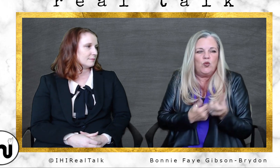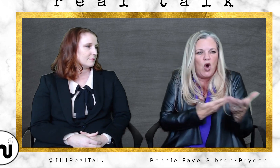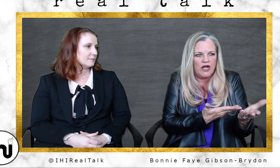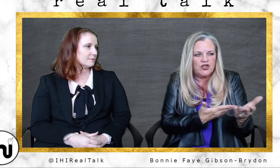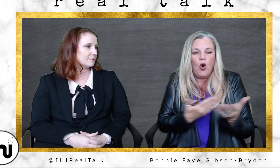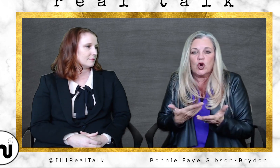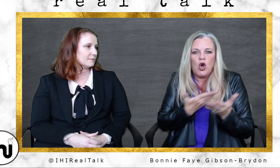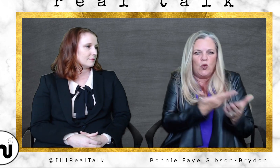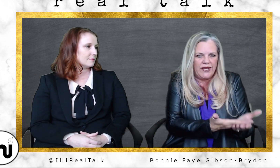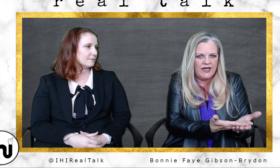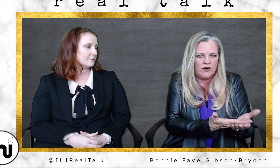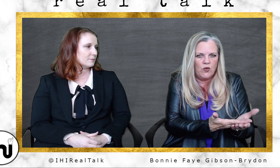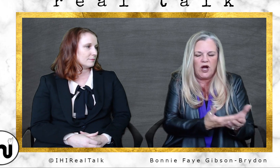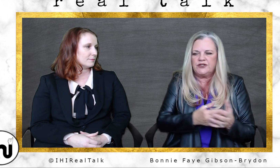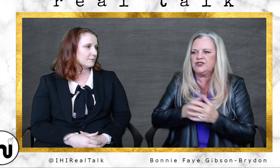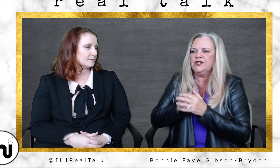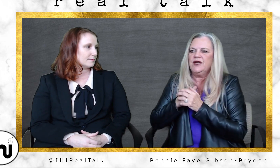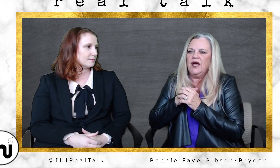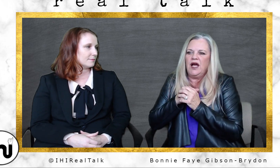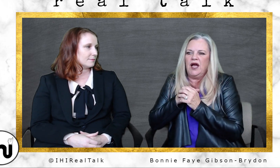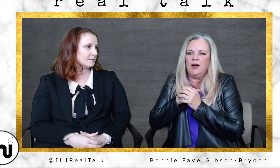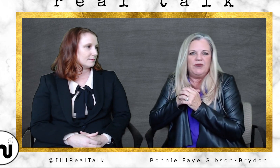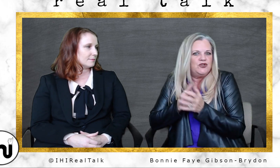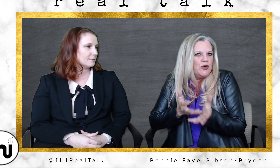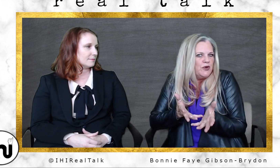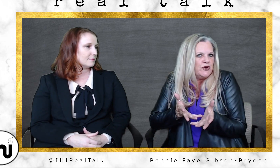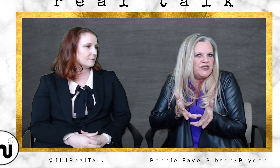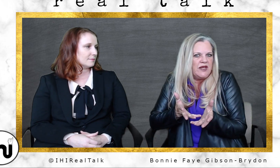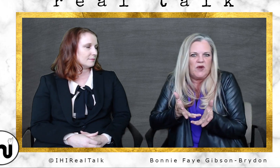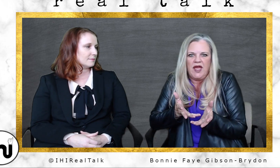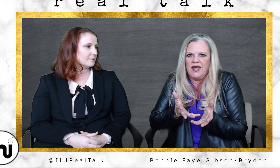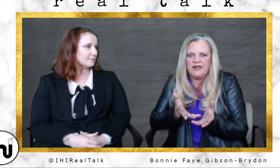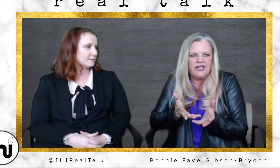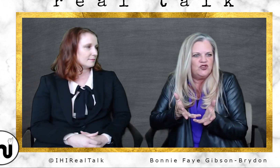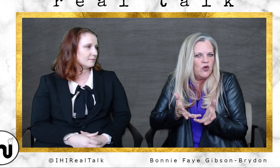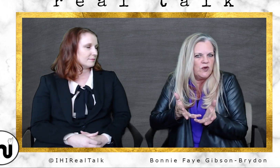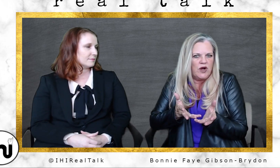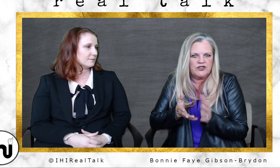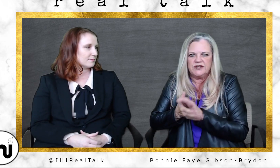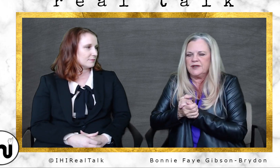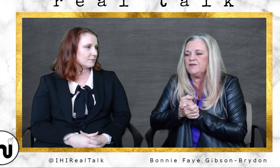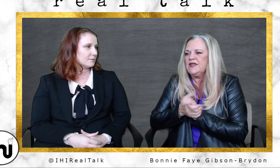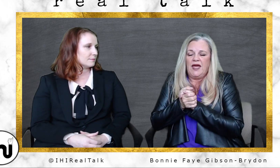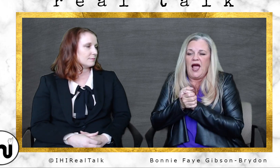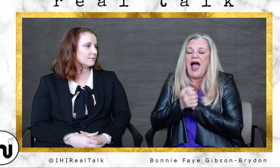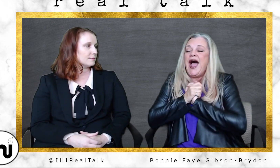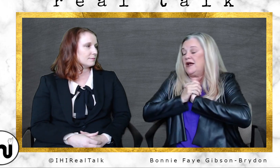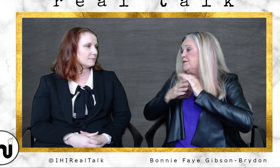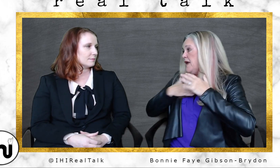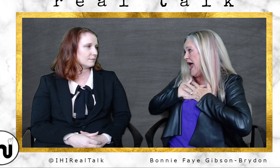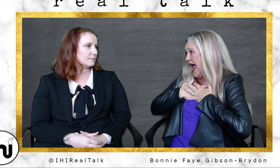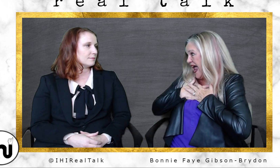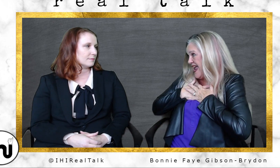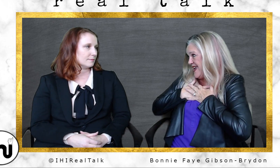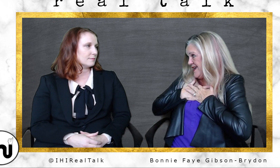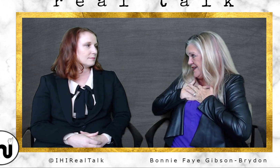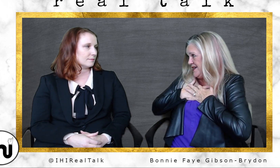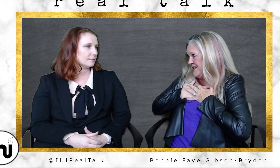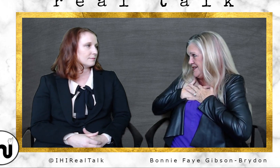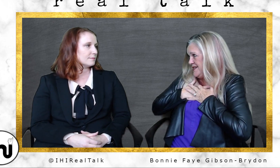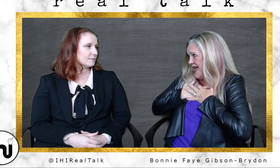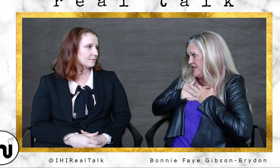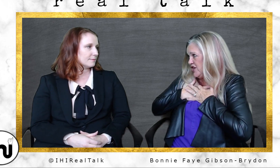watch or go in and watch interpreters and and enjoy watching them. I like James